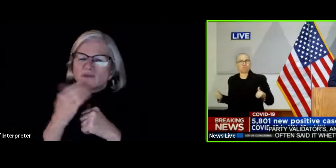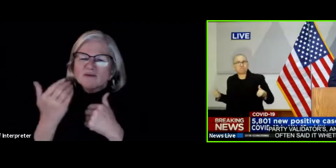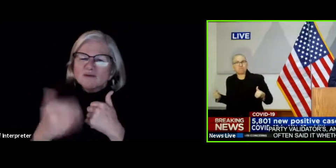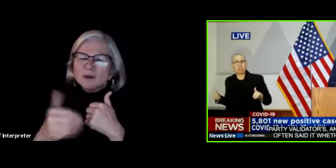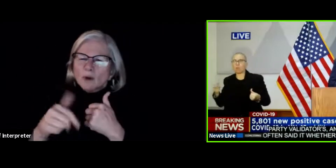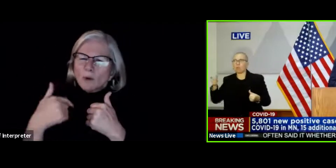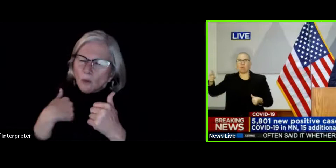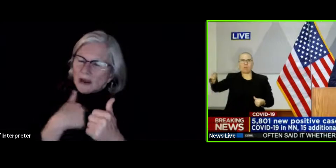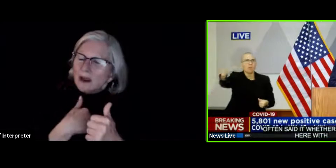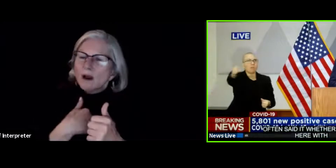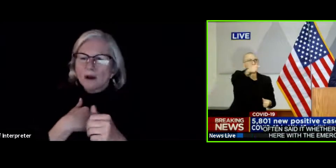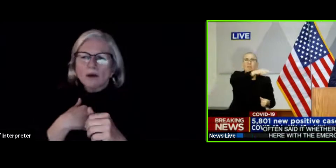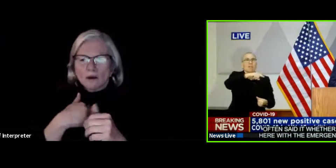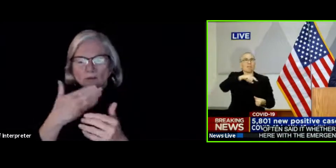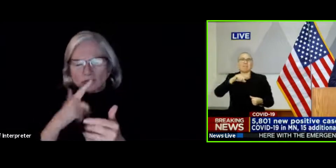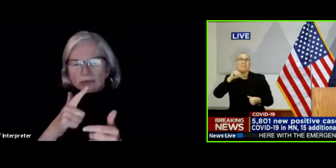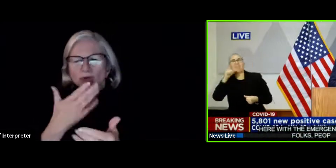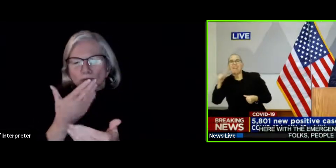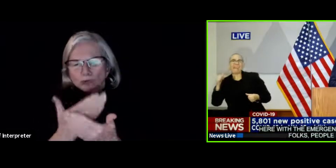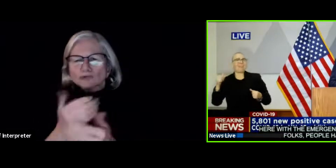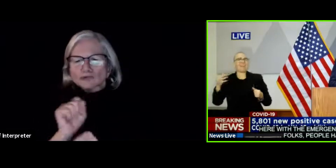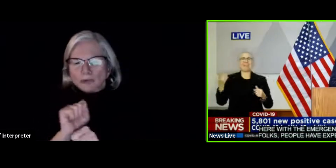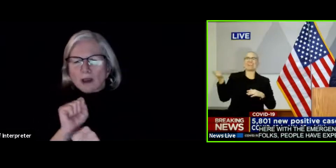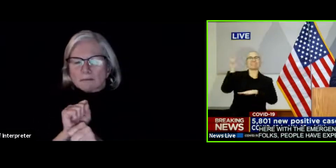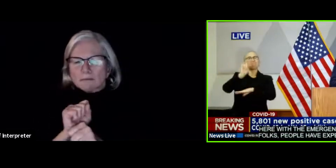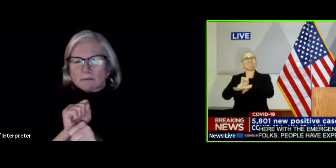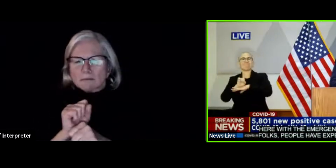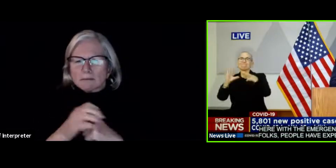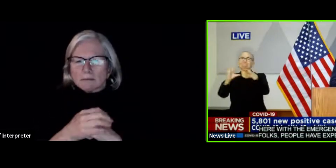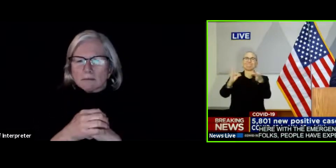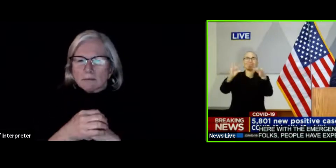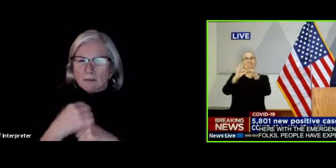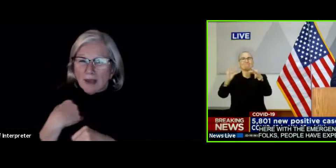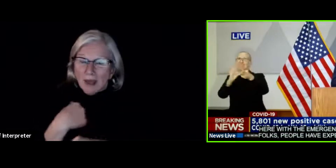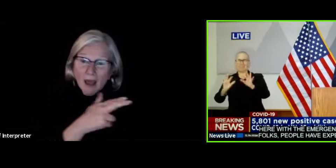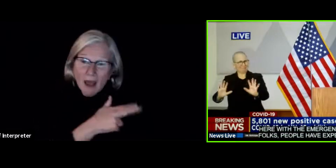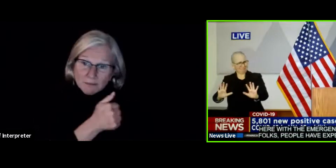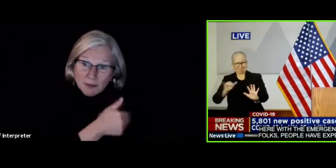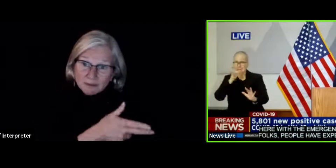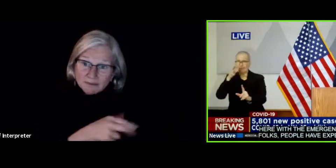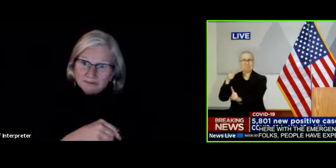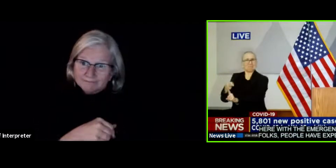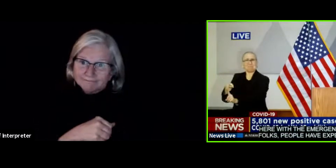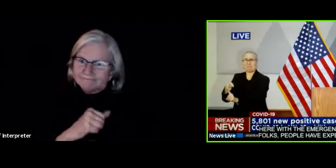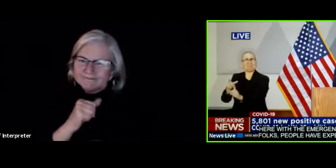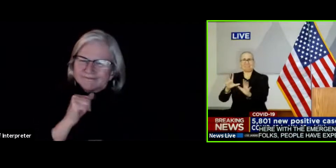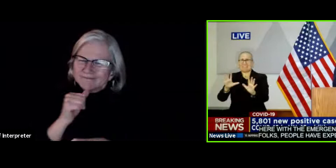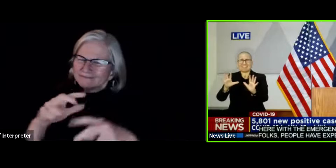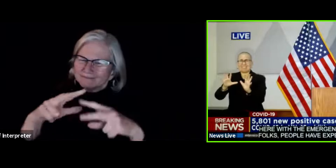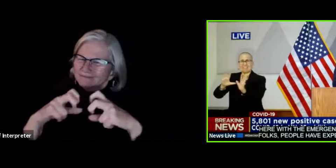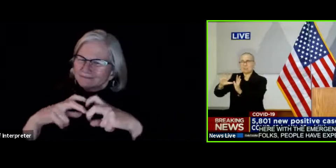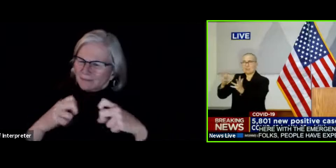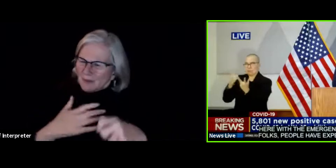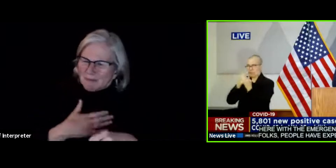POSITION AROUND COVID-19. I'M HERE TO MAKE SURE THE STATE IS VALIDATING THE SCIENCE AND THE POSITION THAT MAKES THE BIGGEST IMPACT